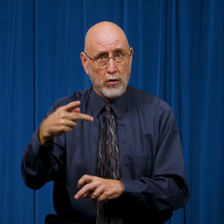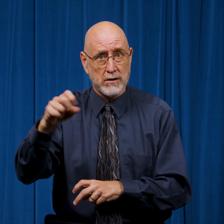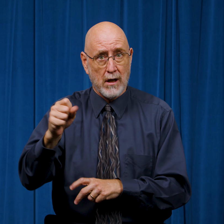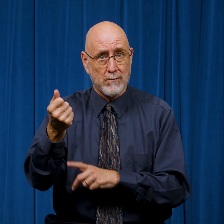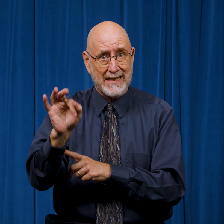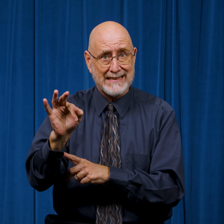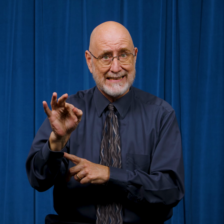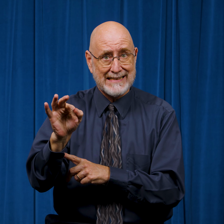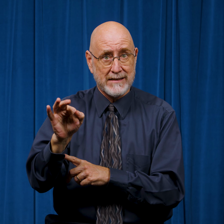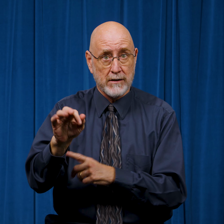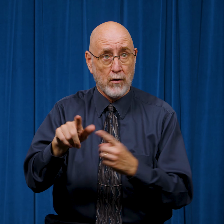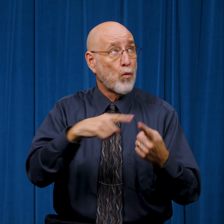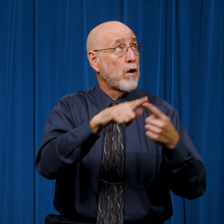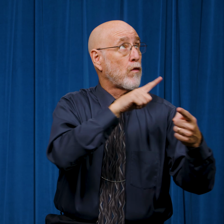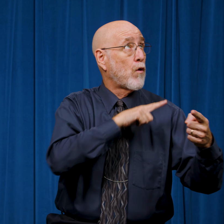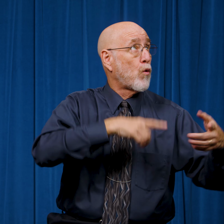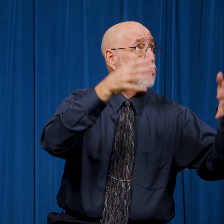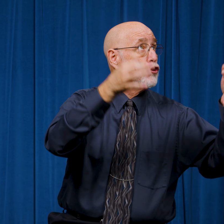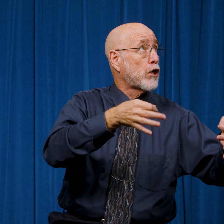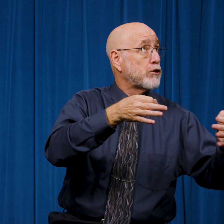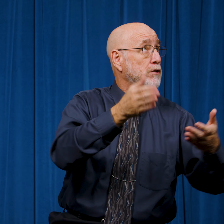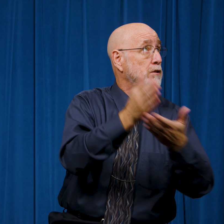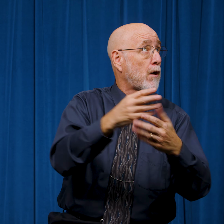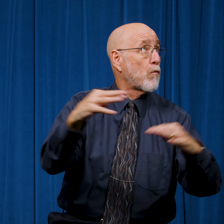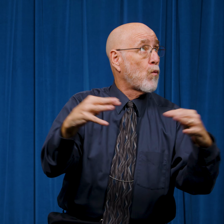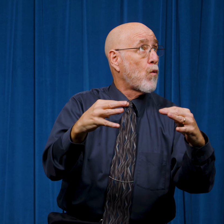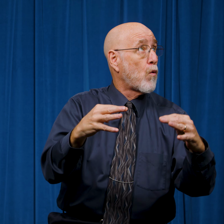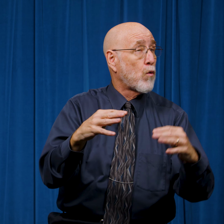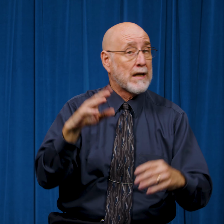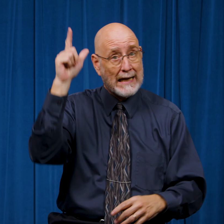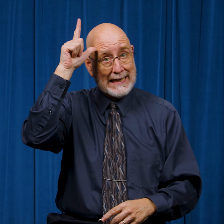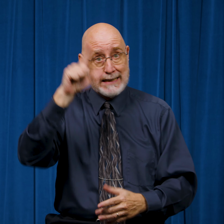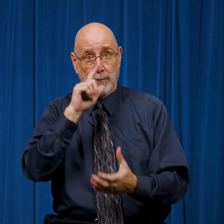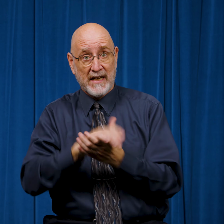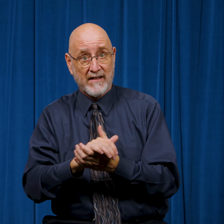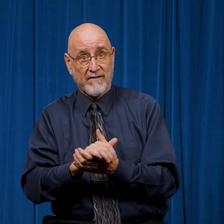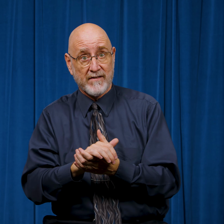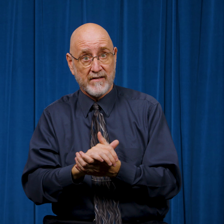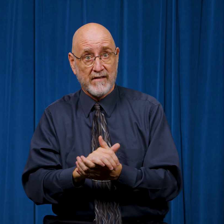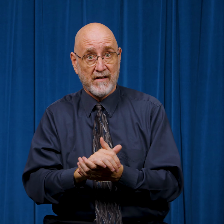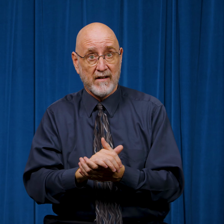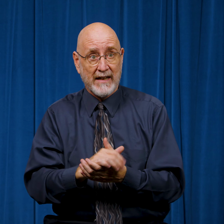that whenever the Lord judged for the war to end, Lincoln's view, it would be righteous.